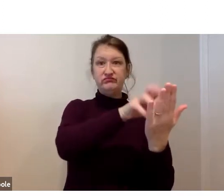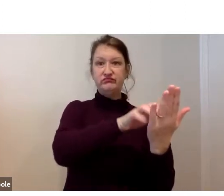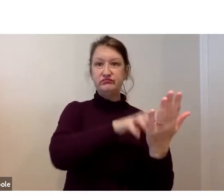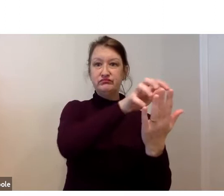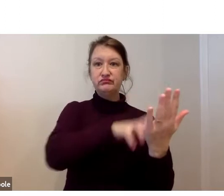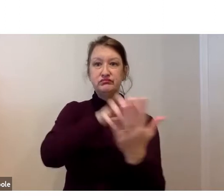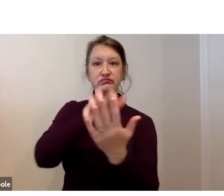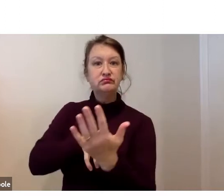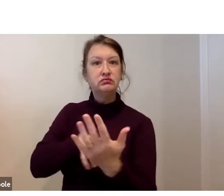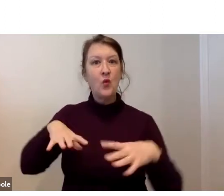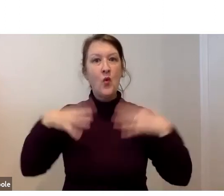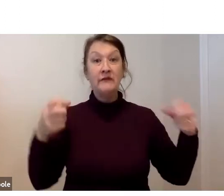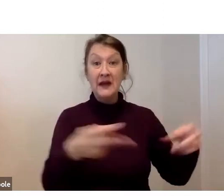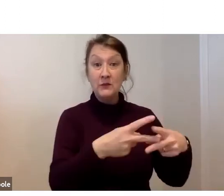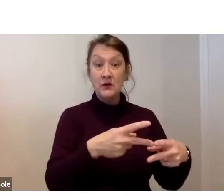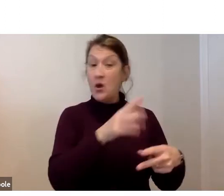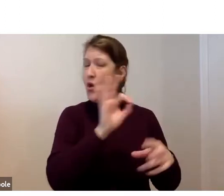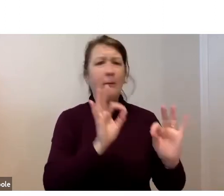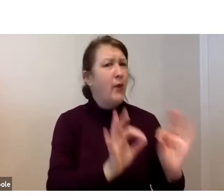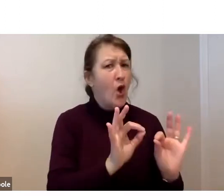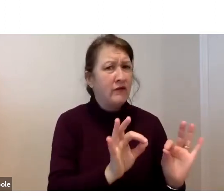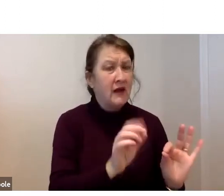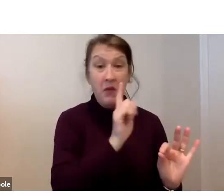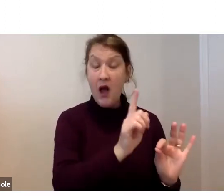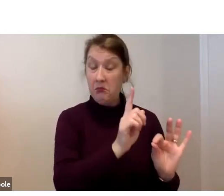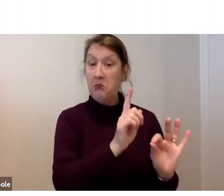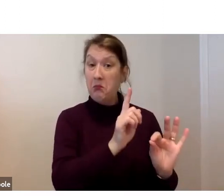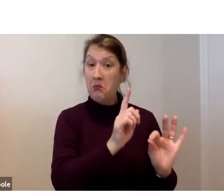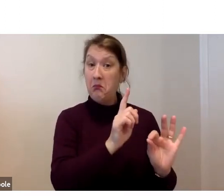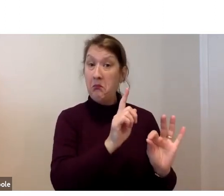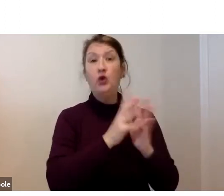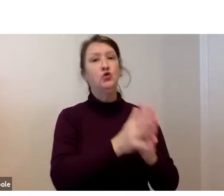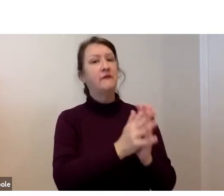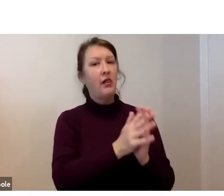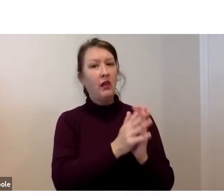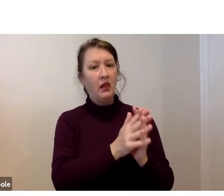It is not perfect, but is quite useful for on the go thing.